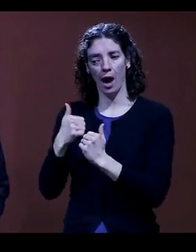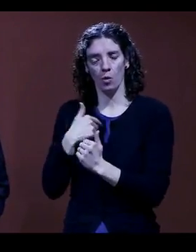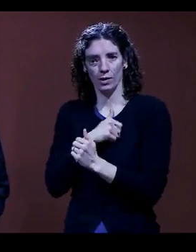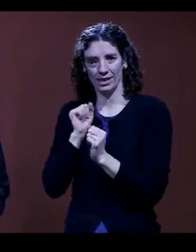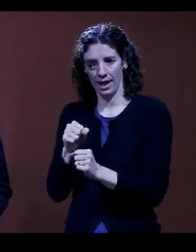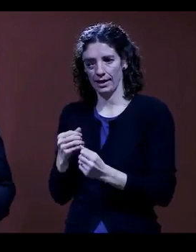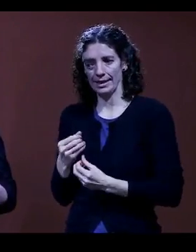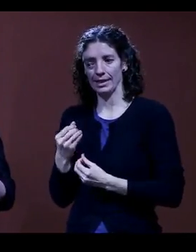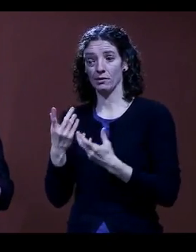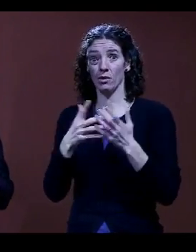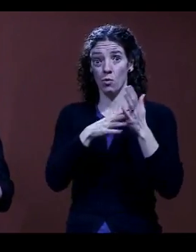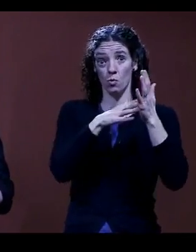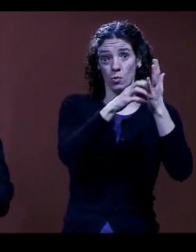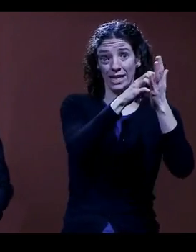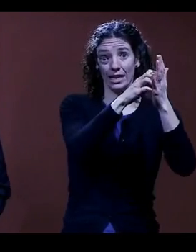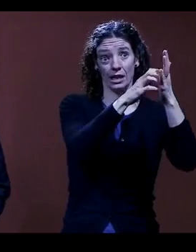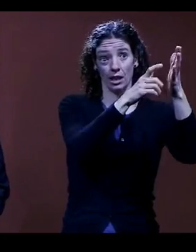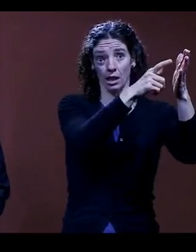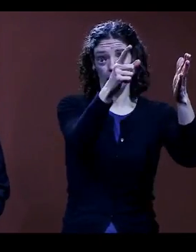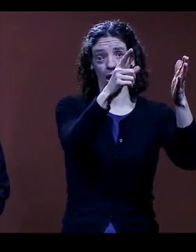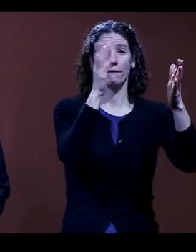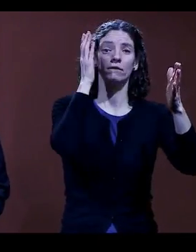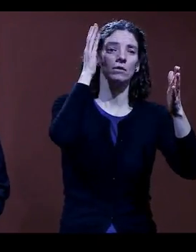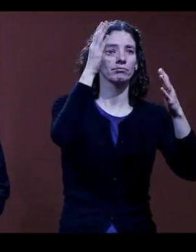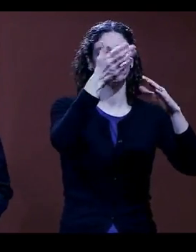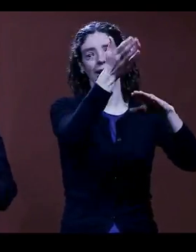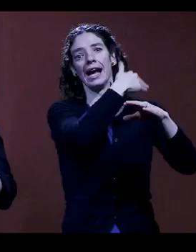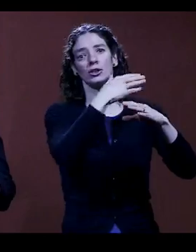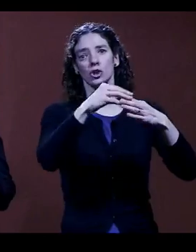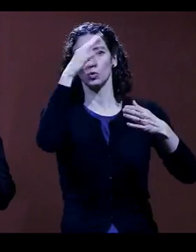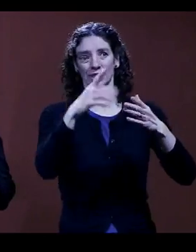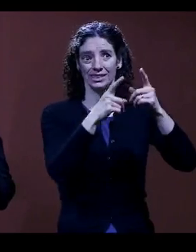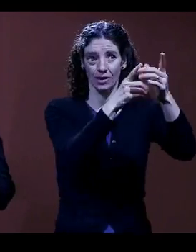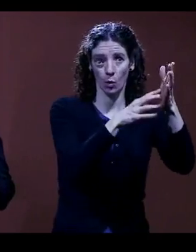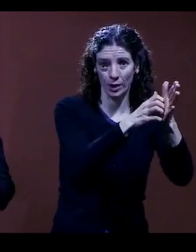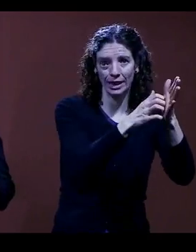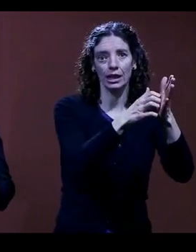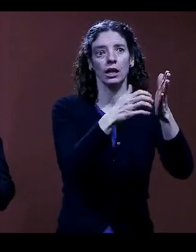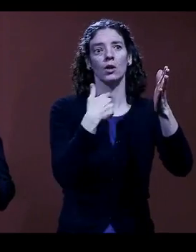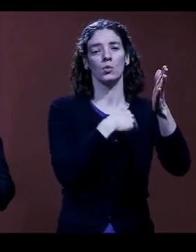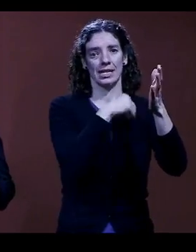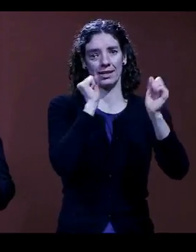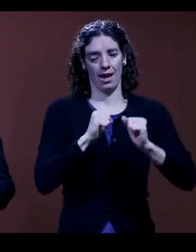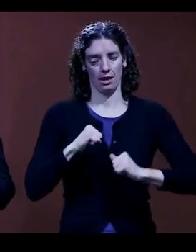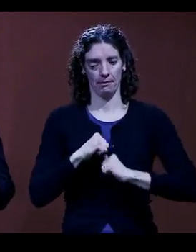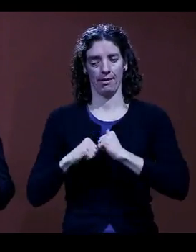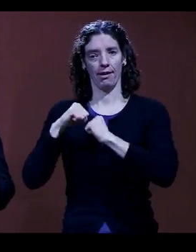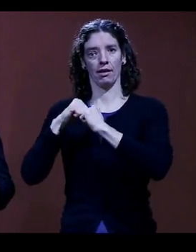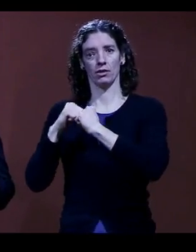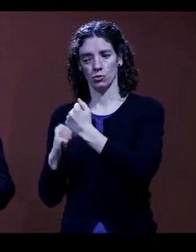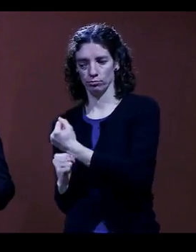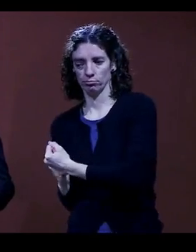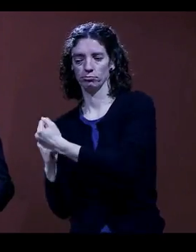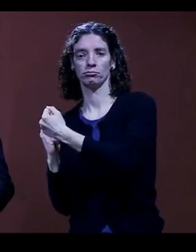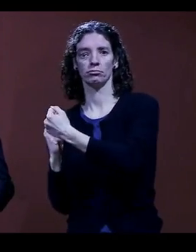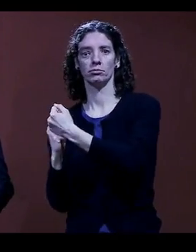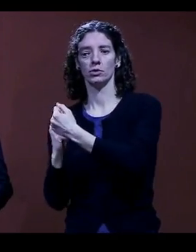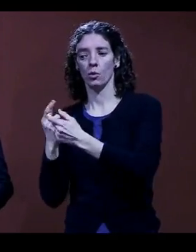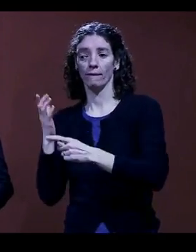Outcomes could be anything. Ultimately, you want it to be improved outcomes for youth with disabilities, but you also may need